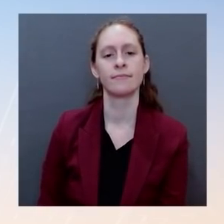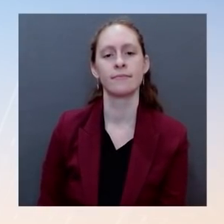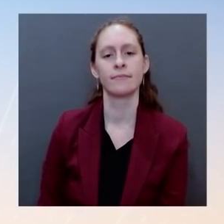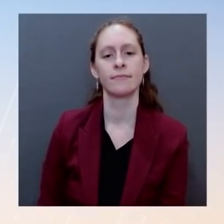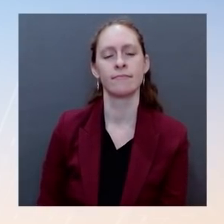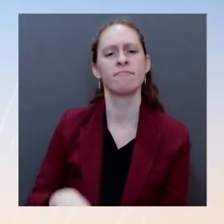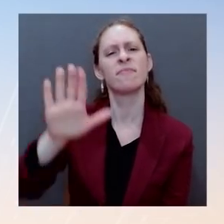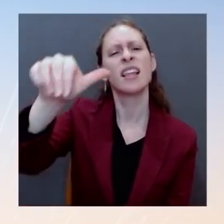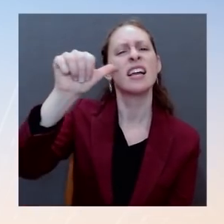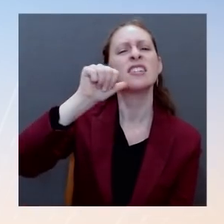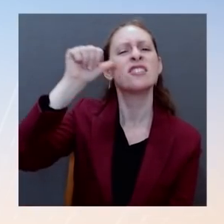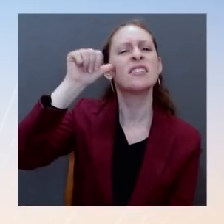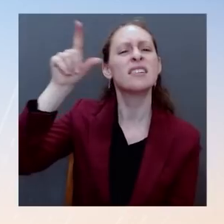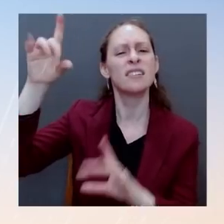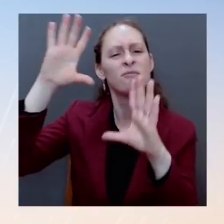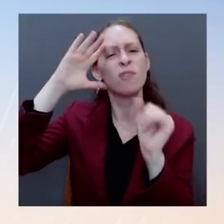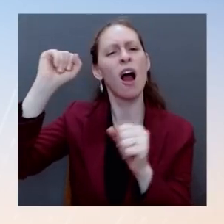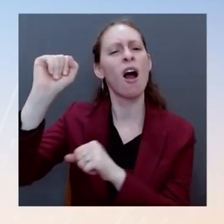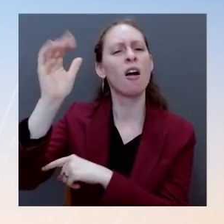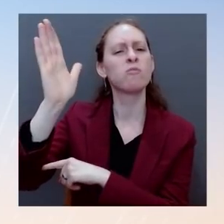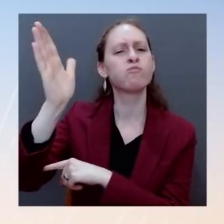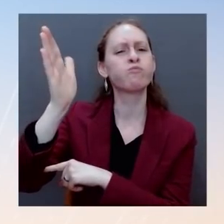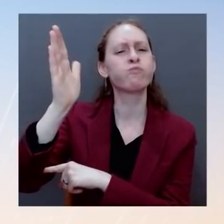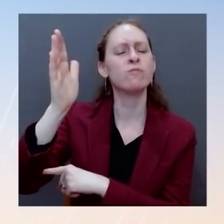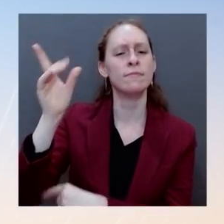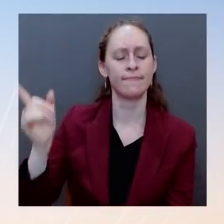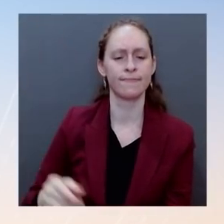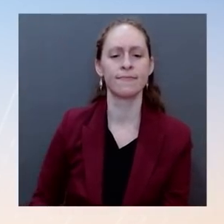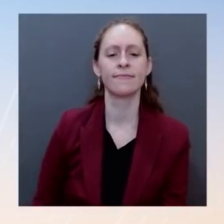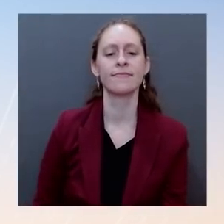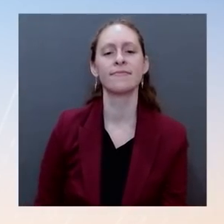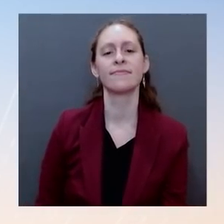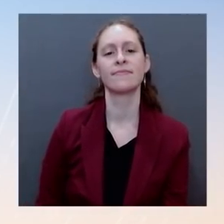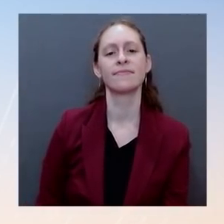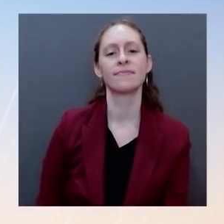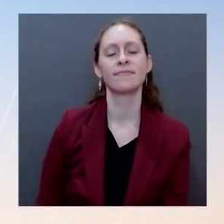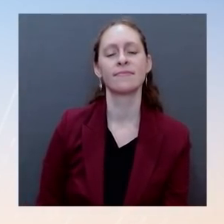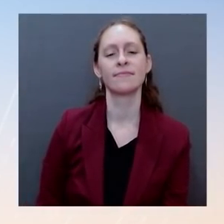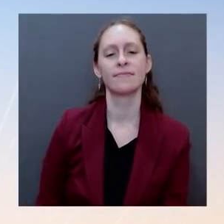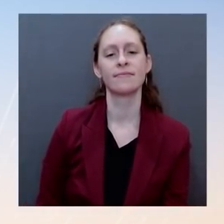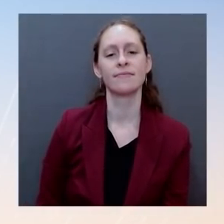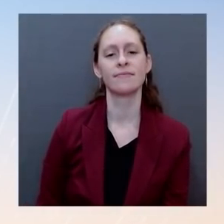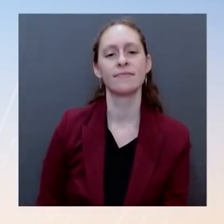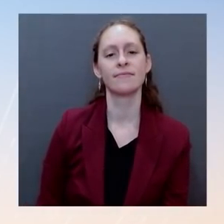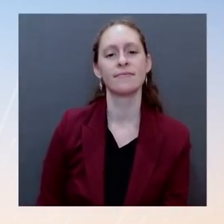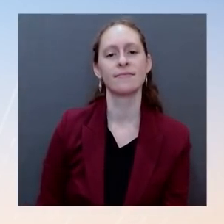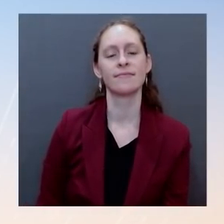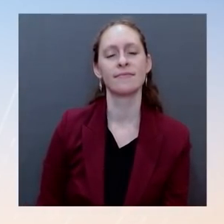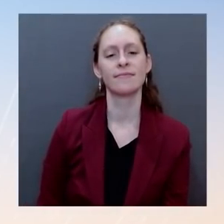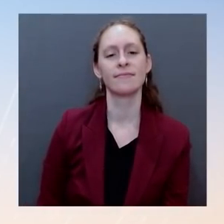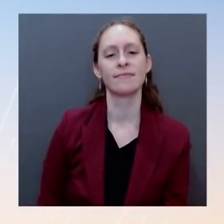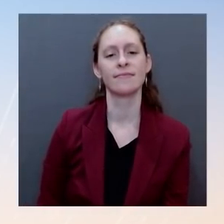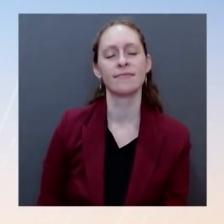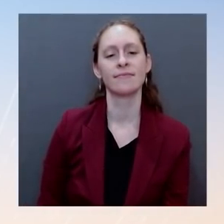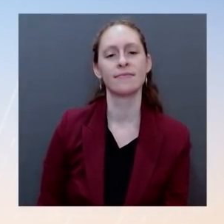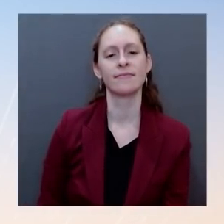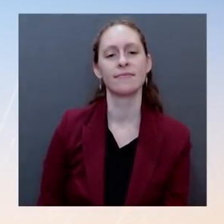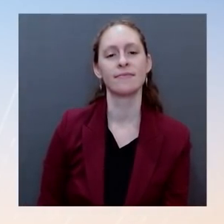the provisions of the Let America Vote Act that deal with gerrymandering and getting money out of politics. Those provisions actually poll better in public